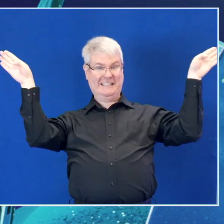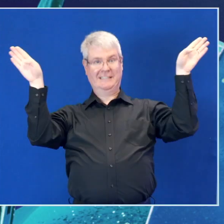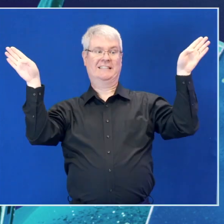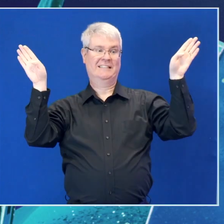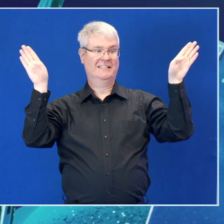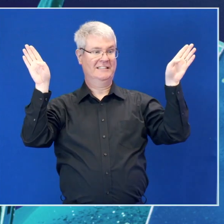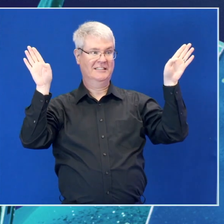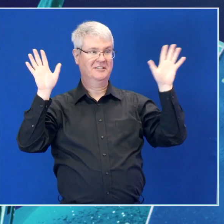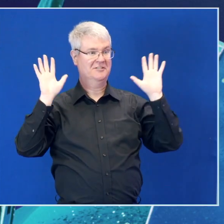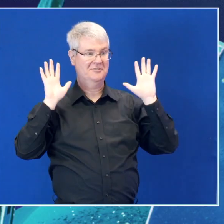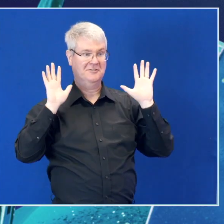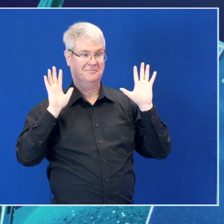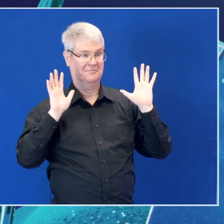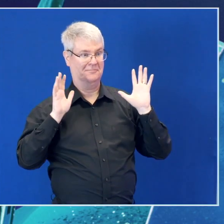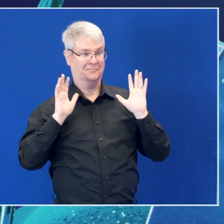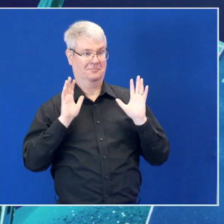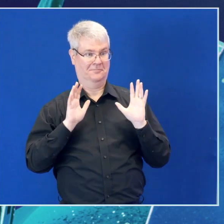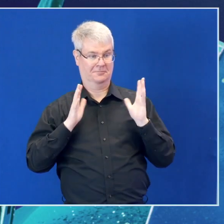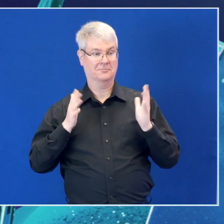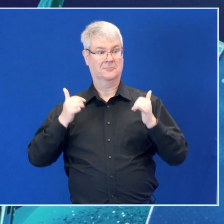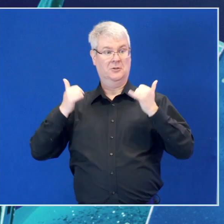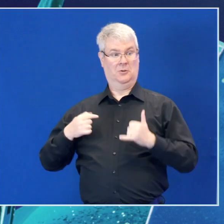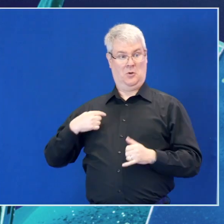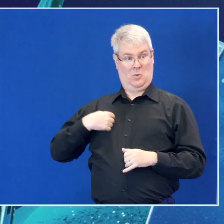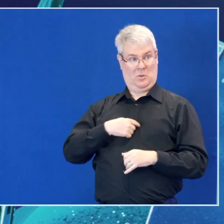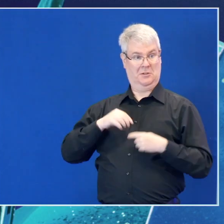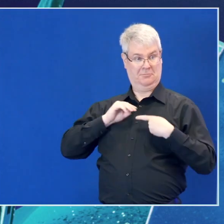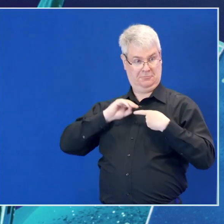of Microsoft, is we created the Central Accommodations Fund.